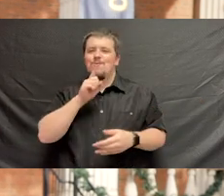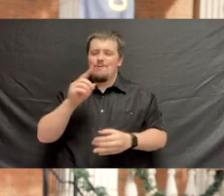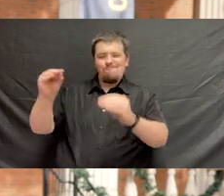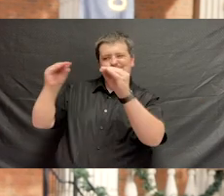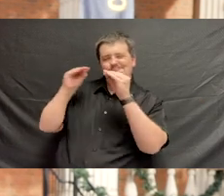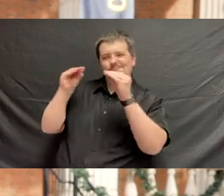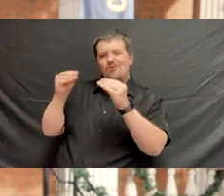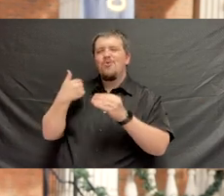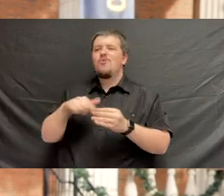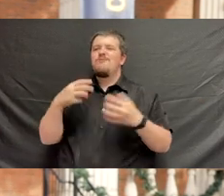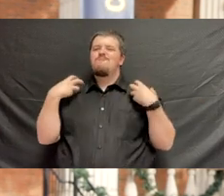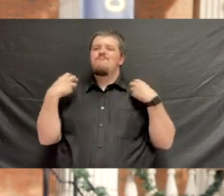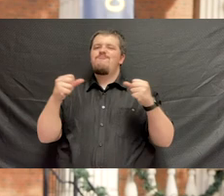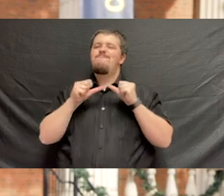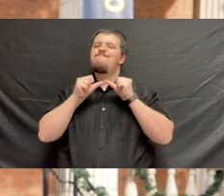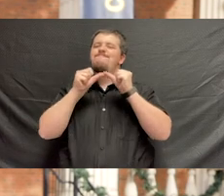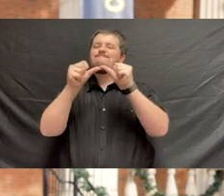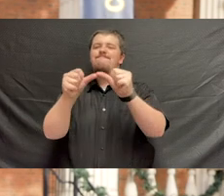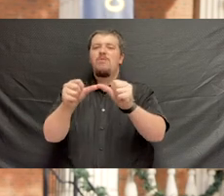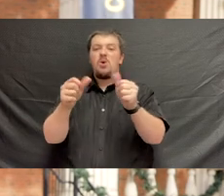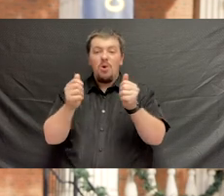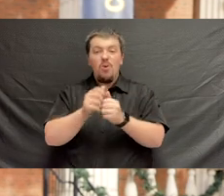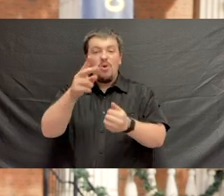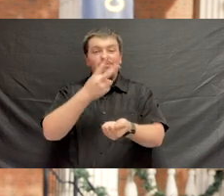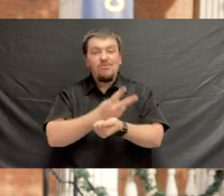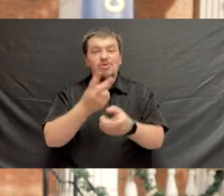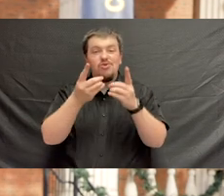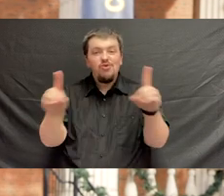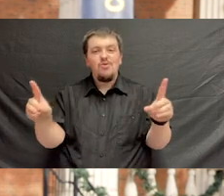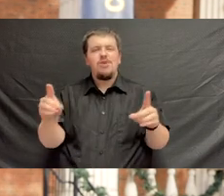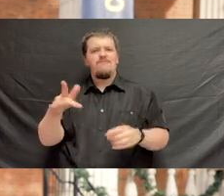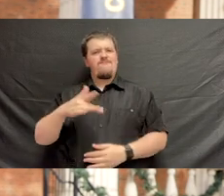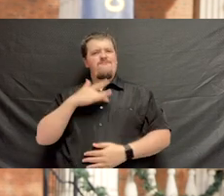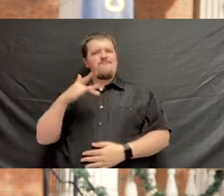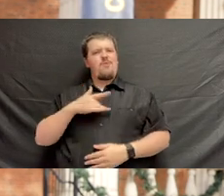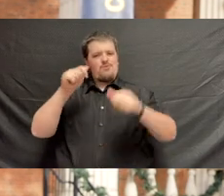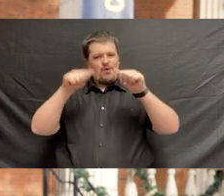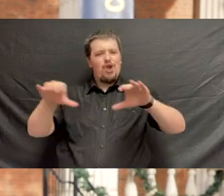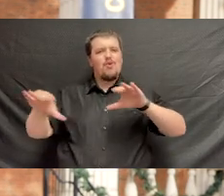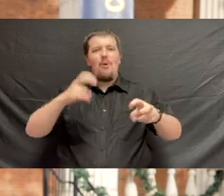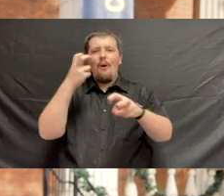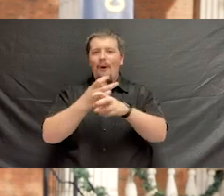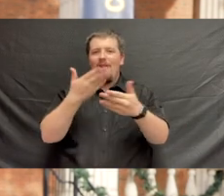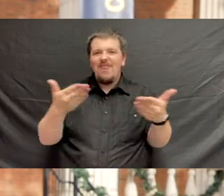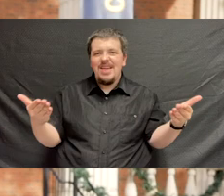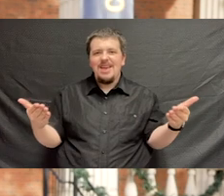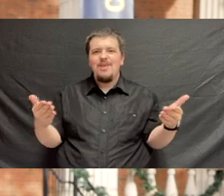It has taught us that we are resilient. With your graduate degree, and with this sense of being able to do the hard things,